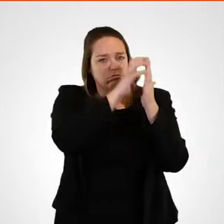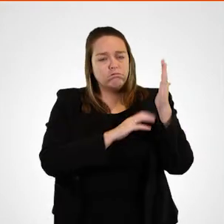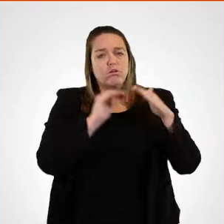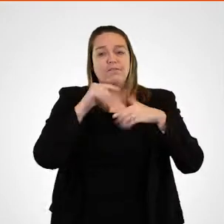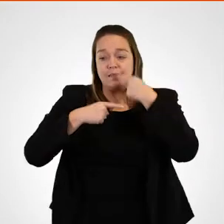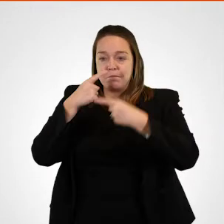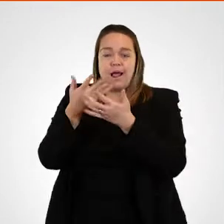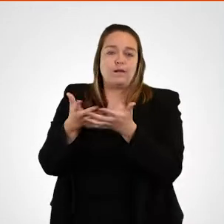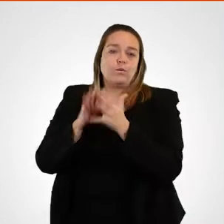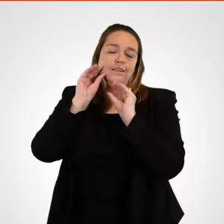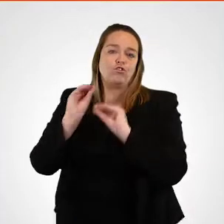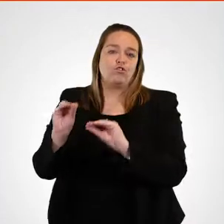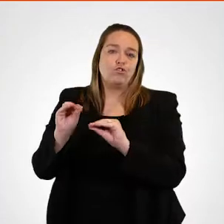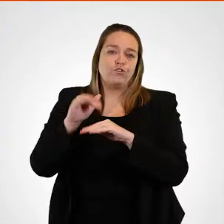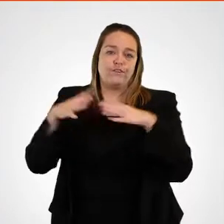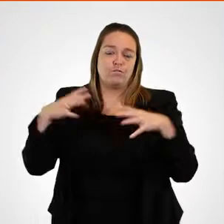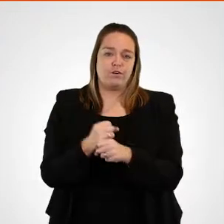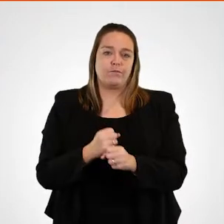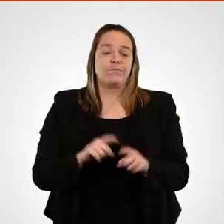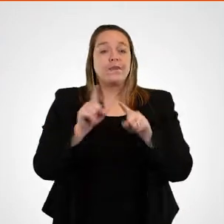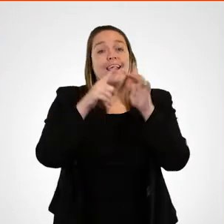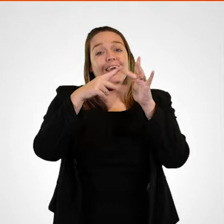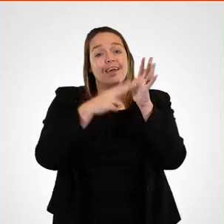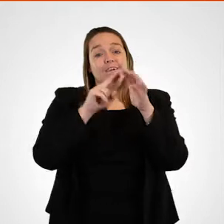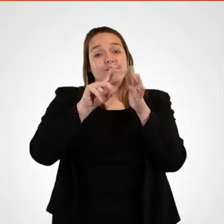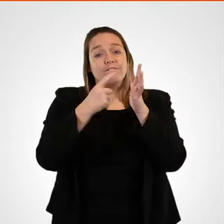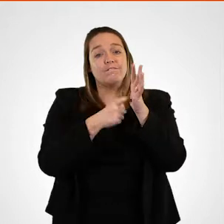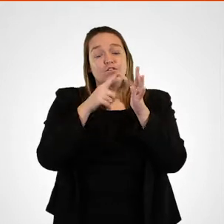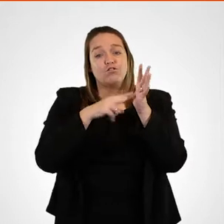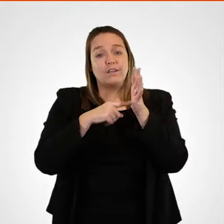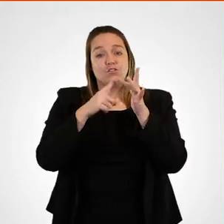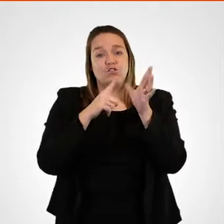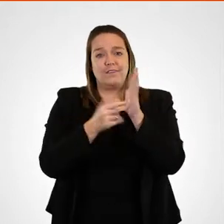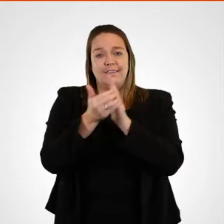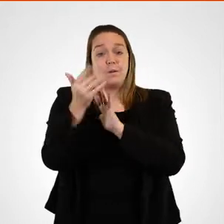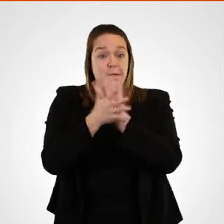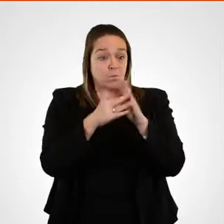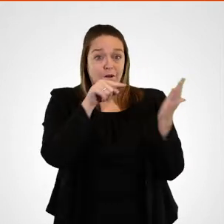There's also the whole part about inferential skills, things that are not right there in the book